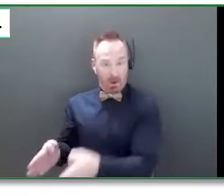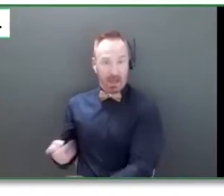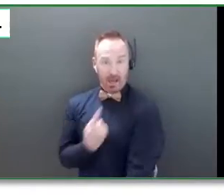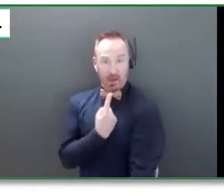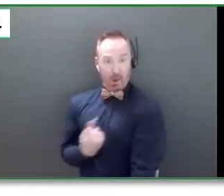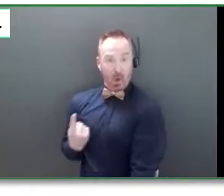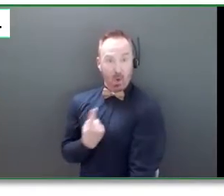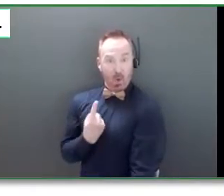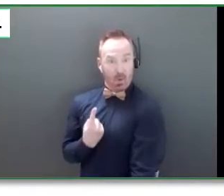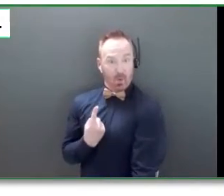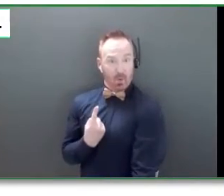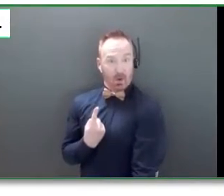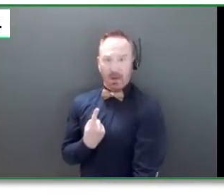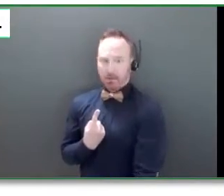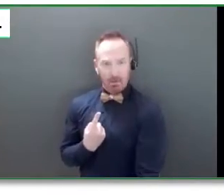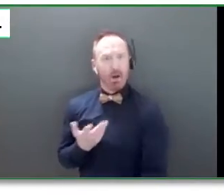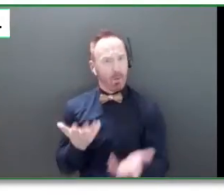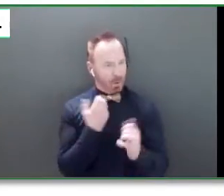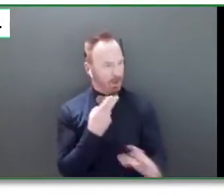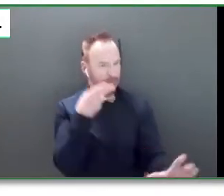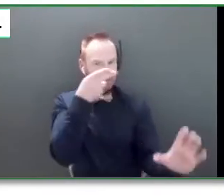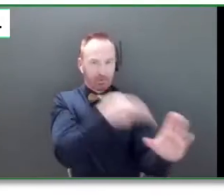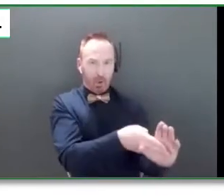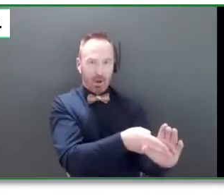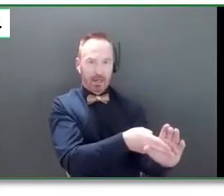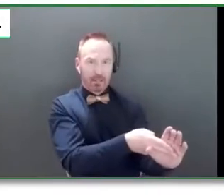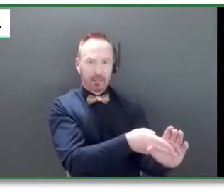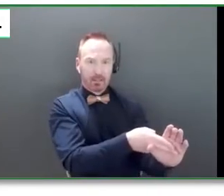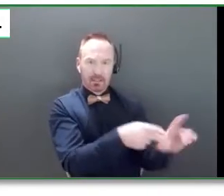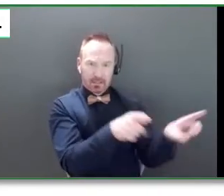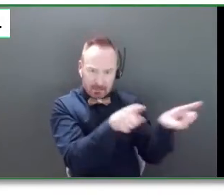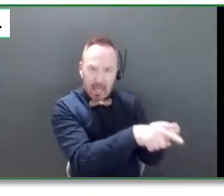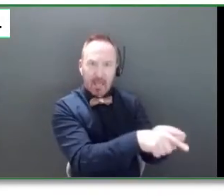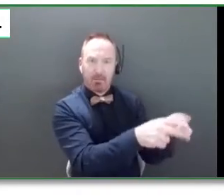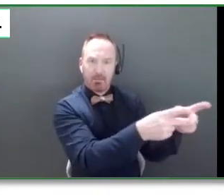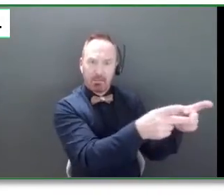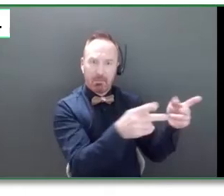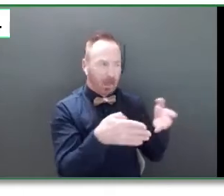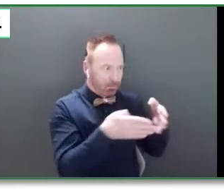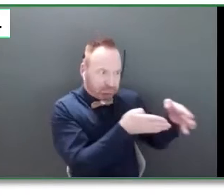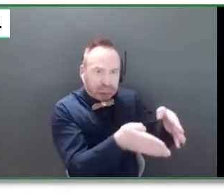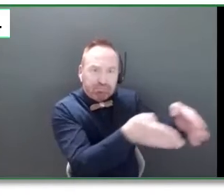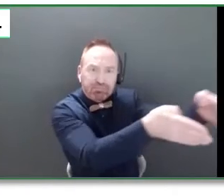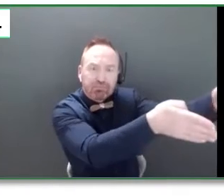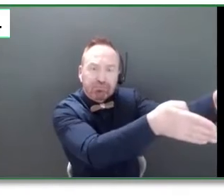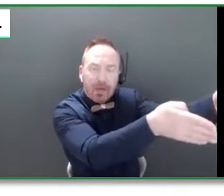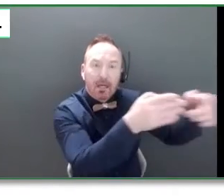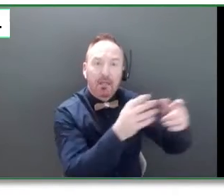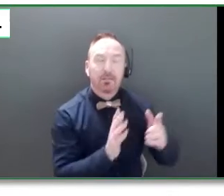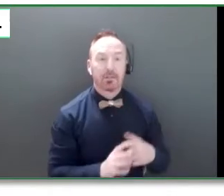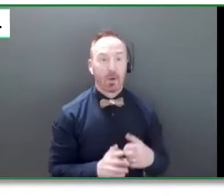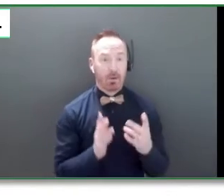for people with disabilities. So that's why it's so important to making